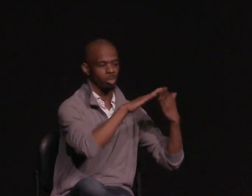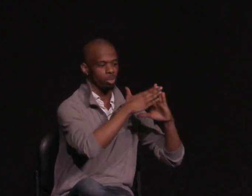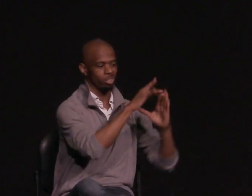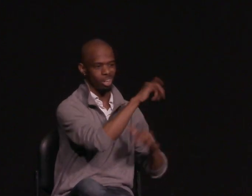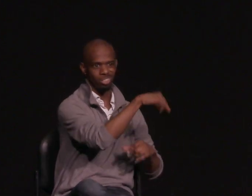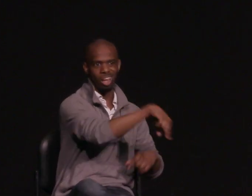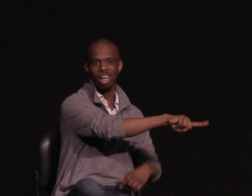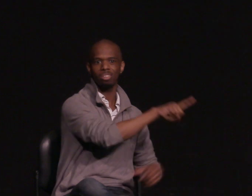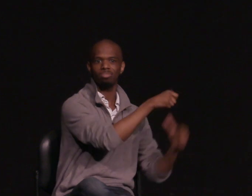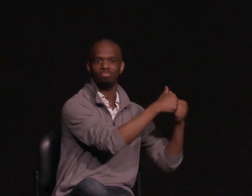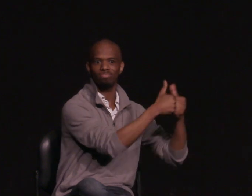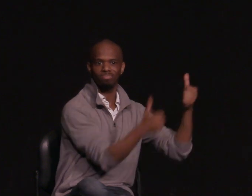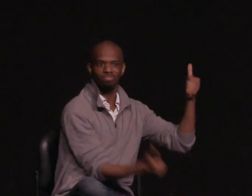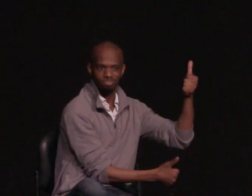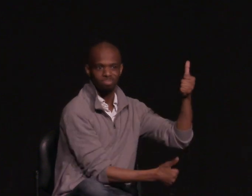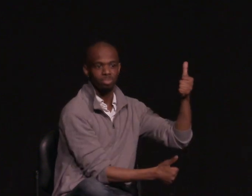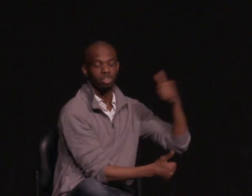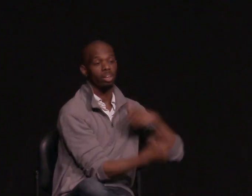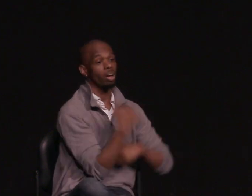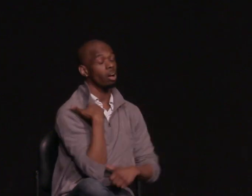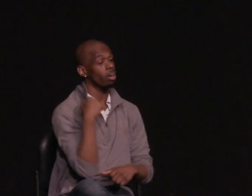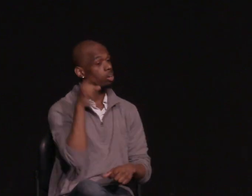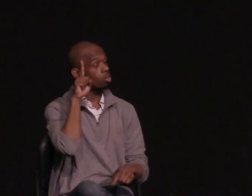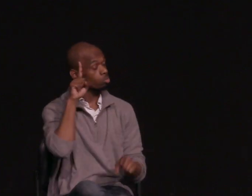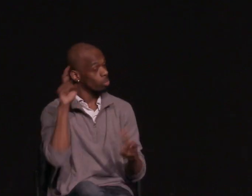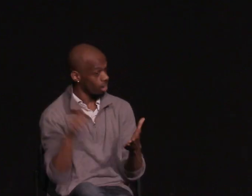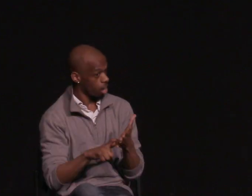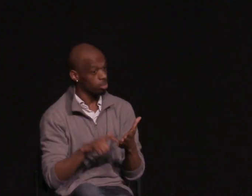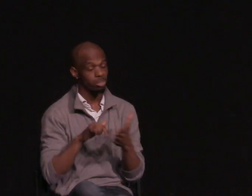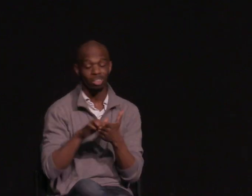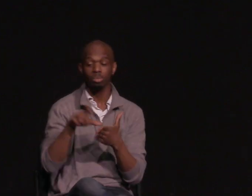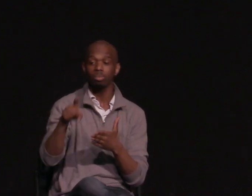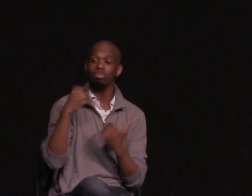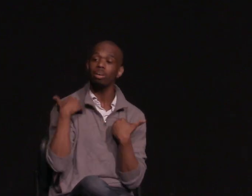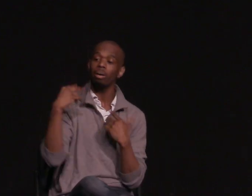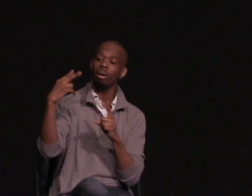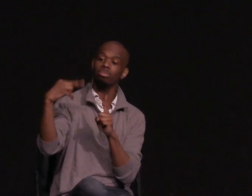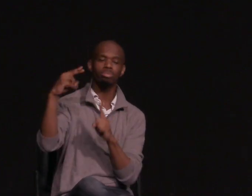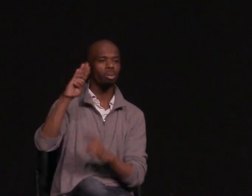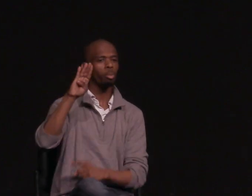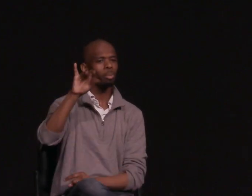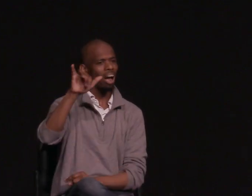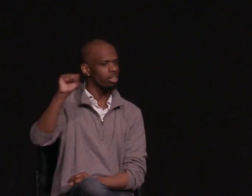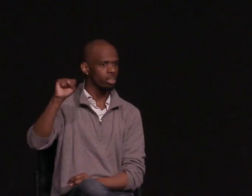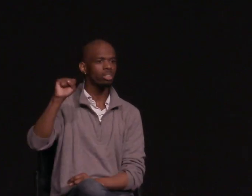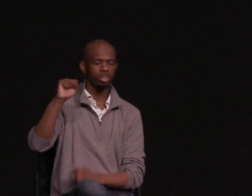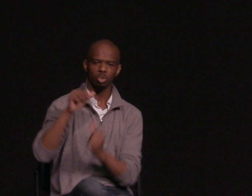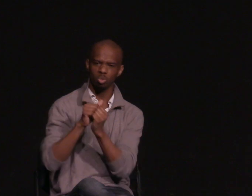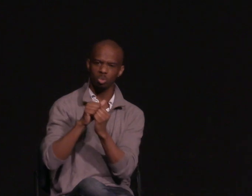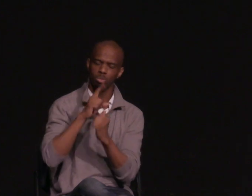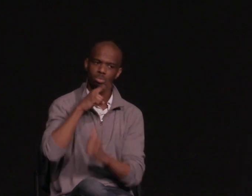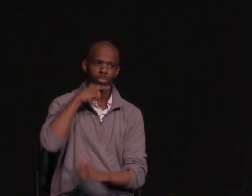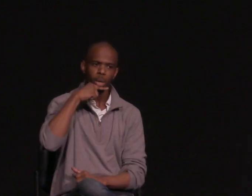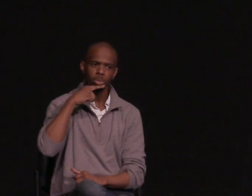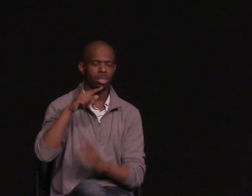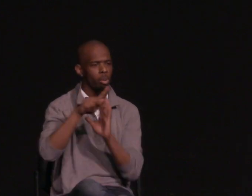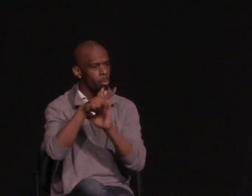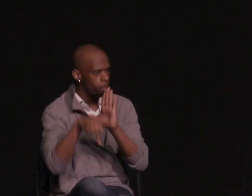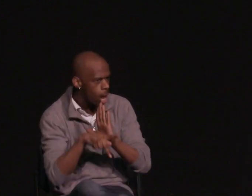and class biases baked into these gatherings. The conversations started with public policy and heady intellectual ideas, but art, culture,